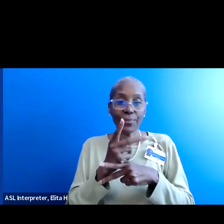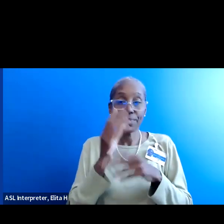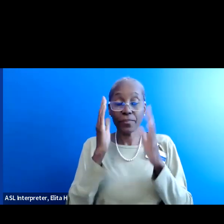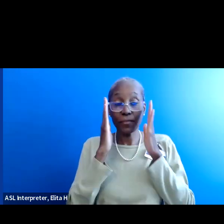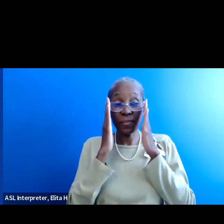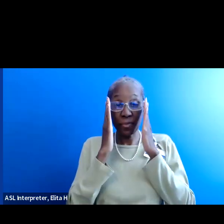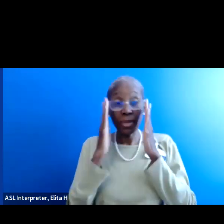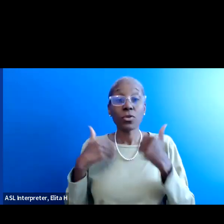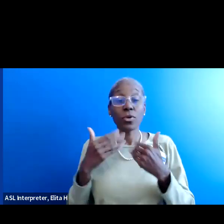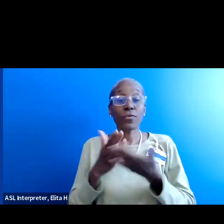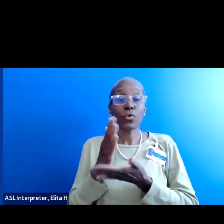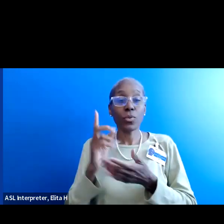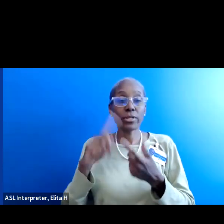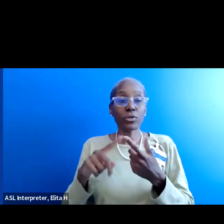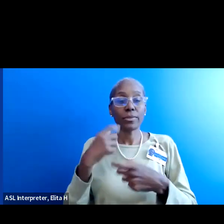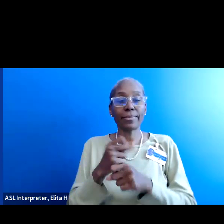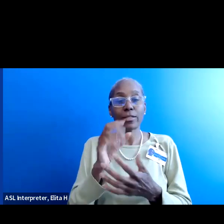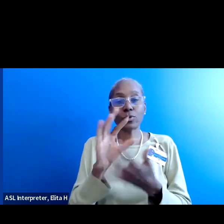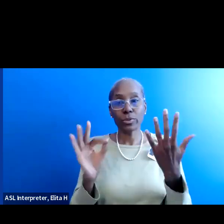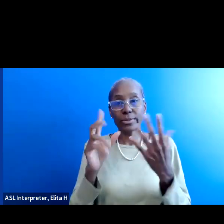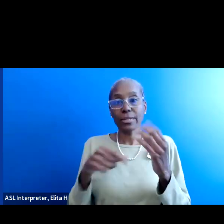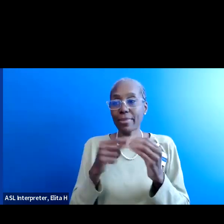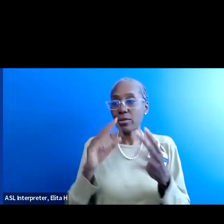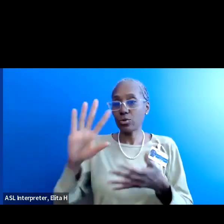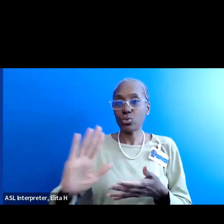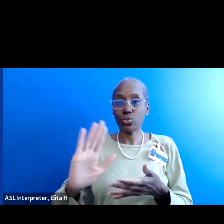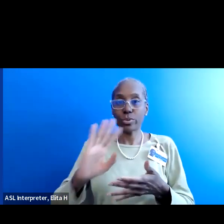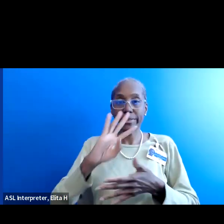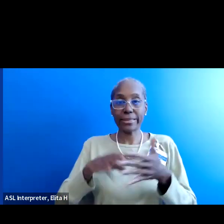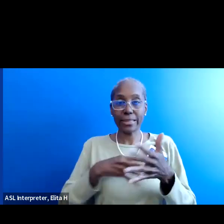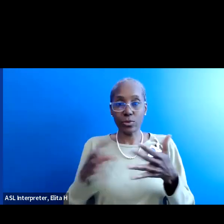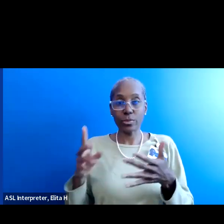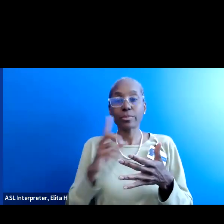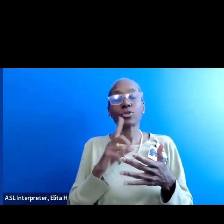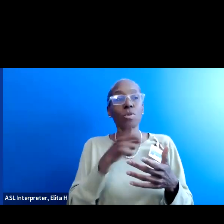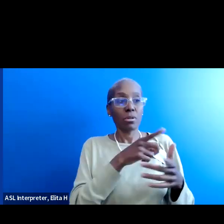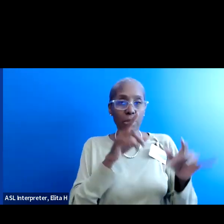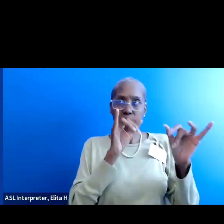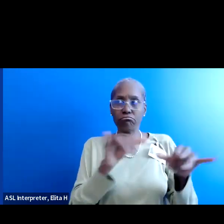You also have the right to make choices about your schedule. Make sure that they're consistent with your interests,